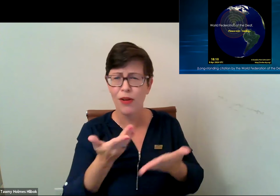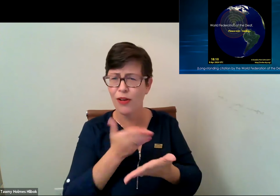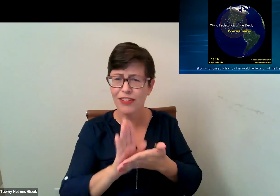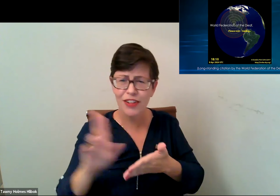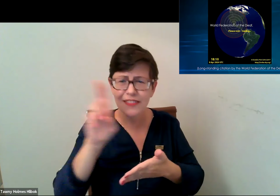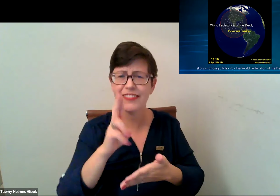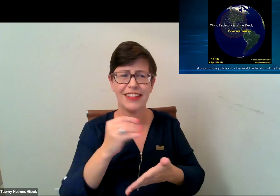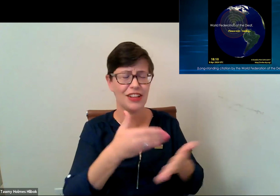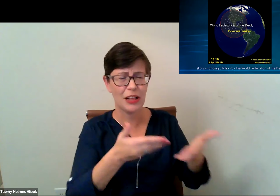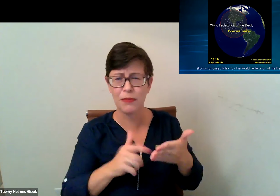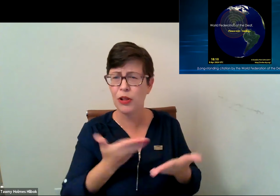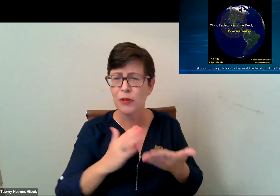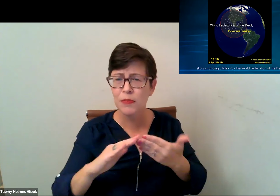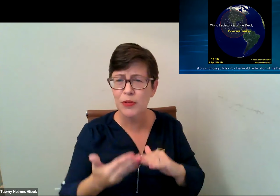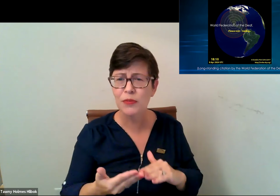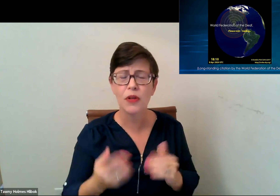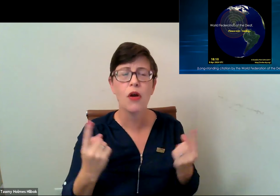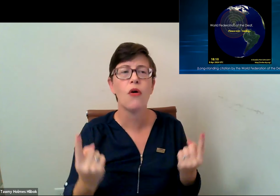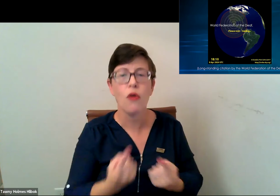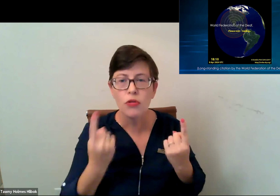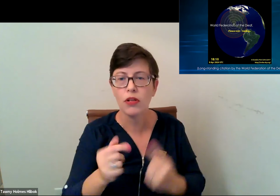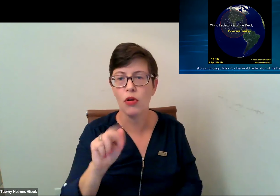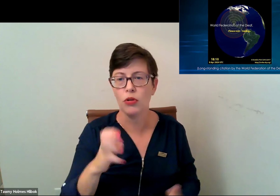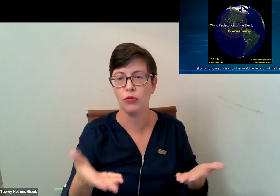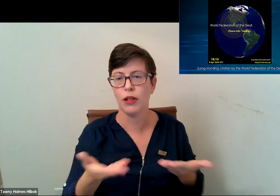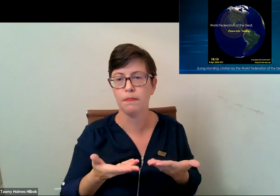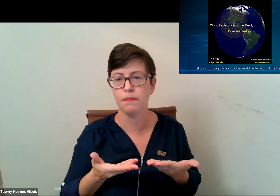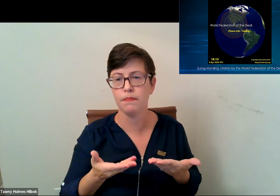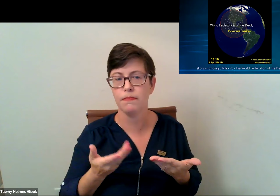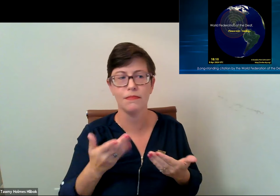and hopefully a great sense of welcome to the University of welcome to the Community,